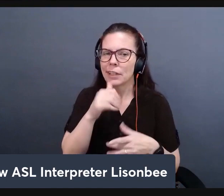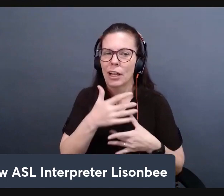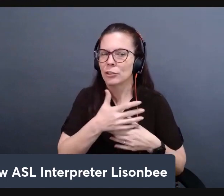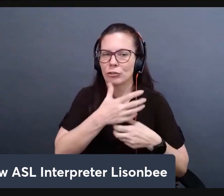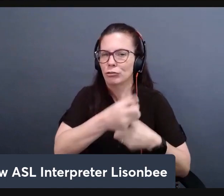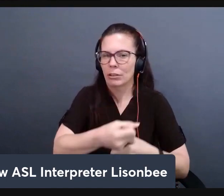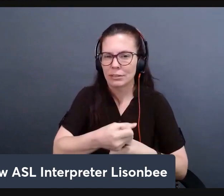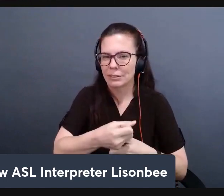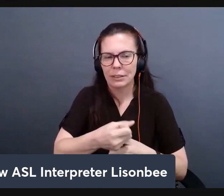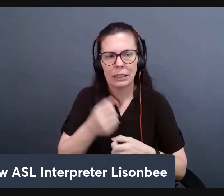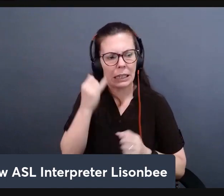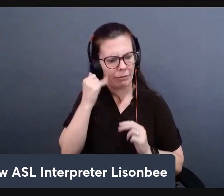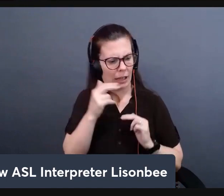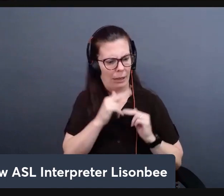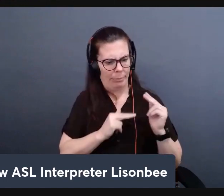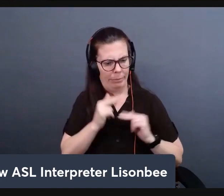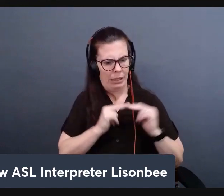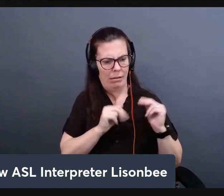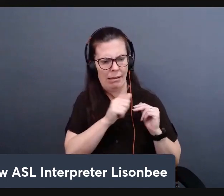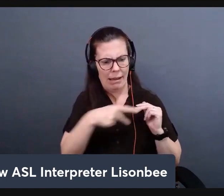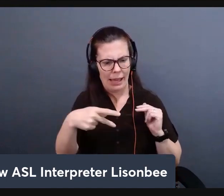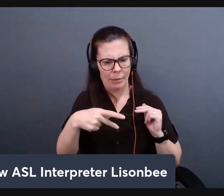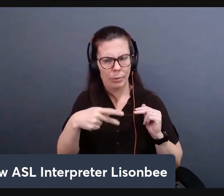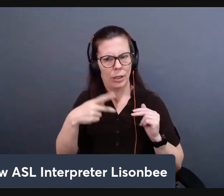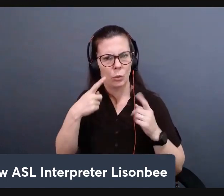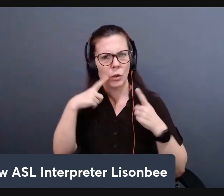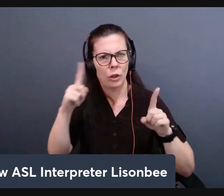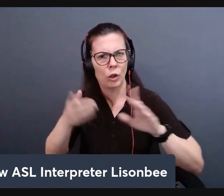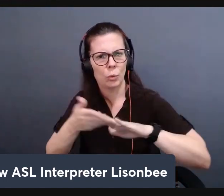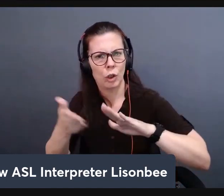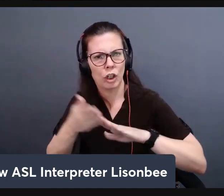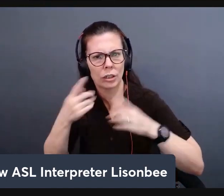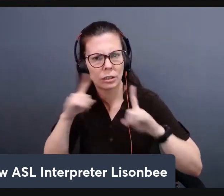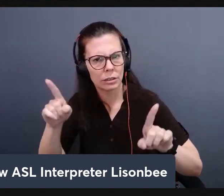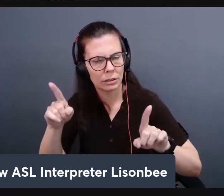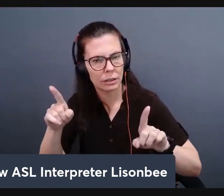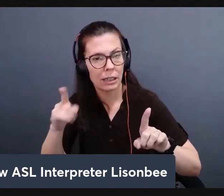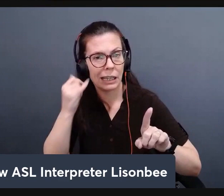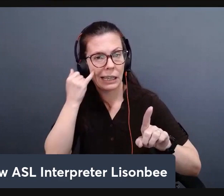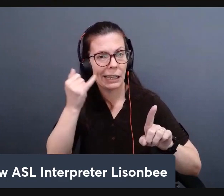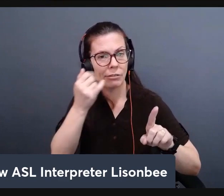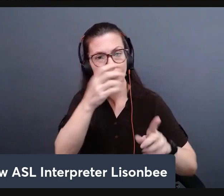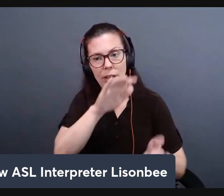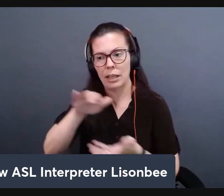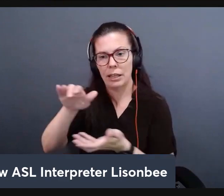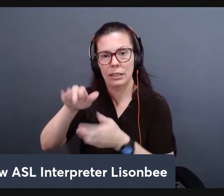if I built an application, it was going to work properly when I shipped it to production.